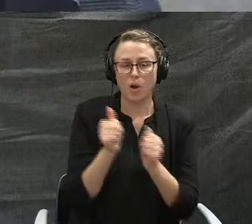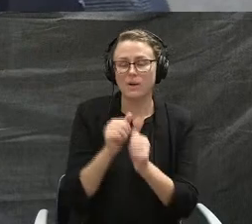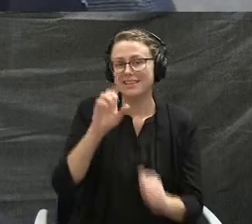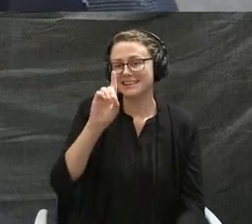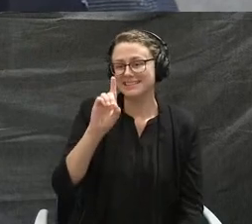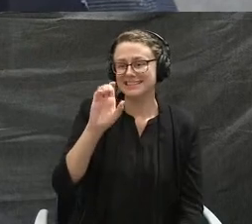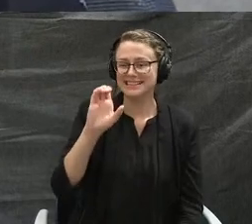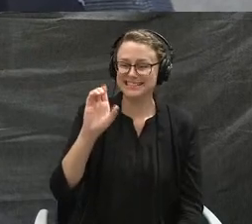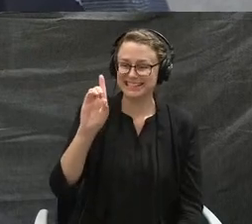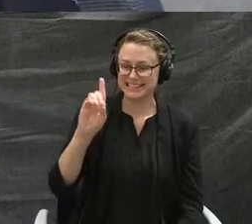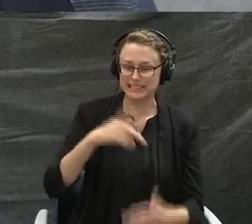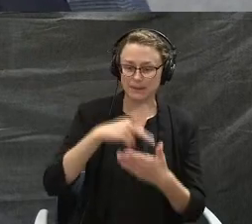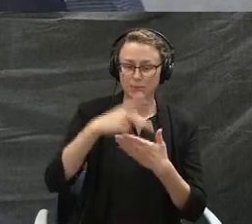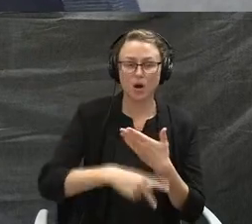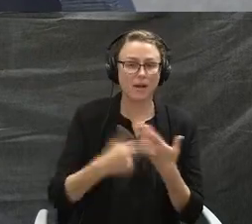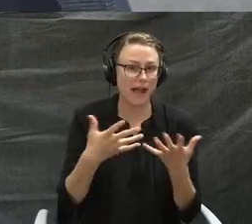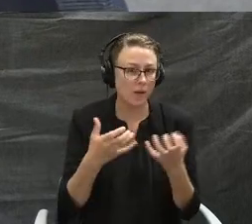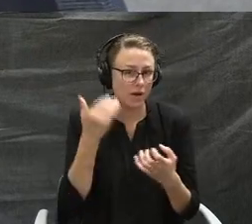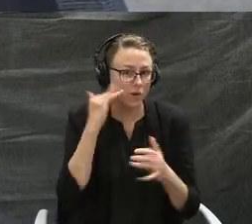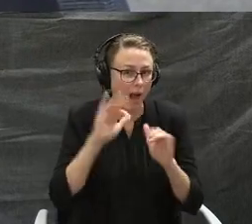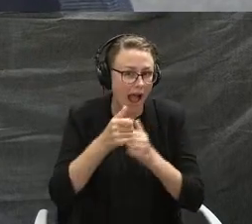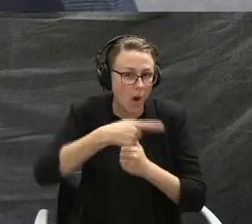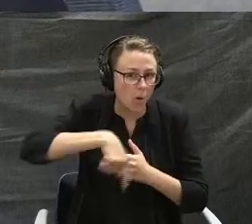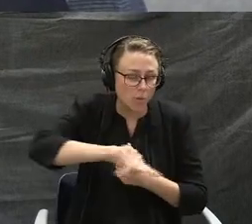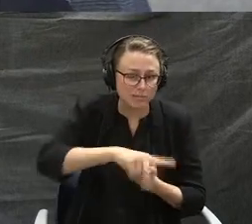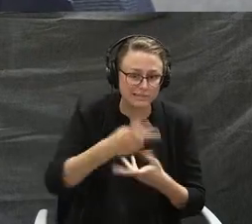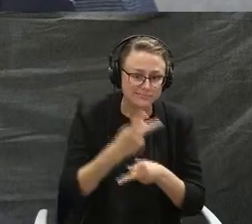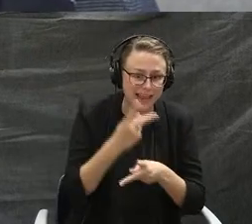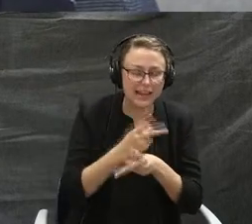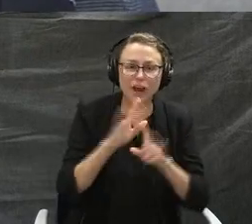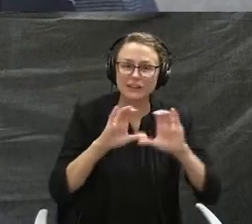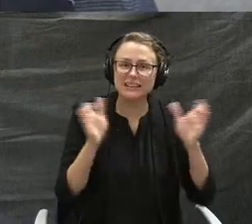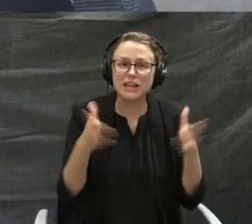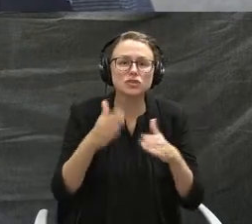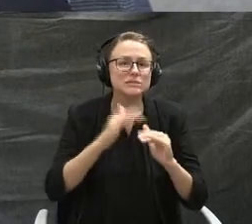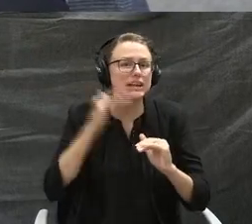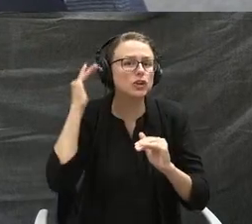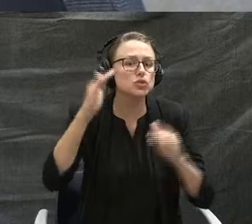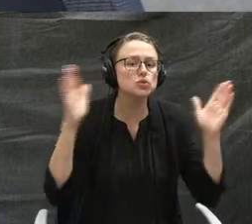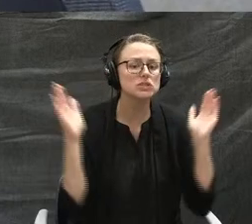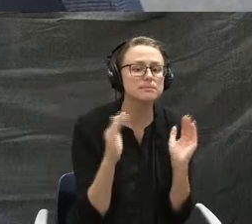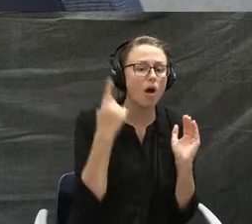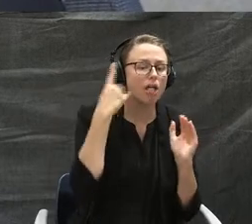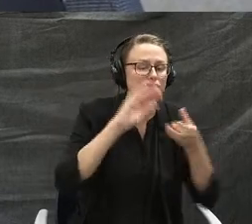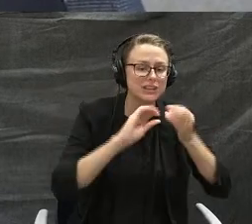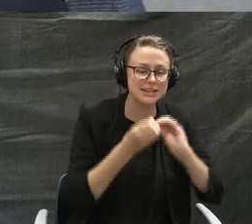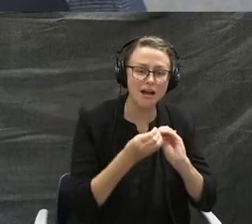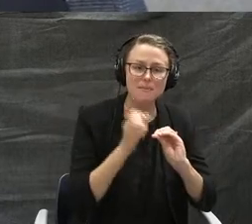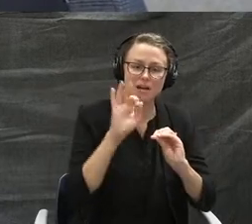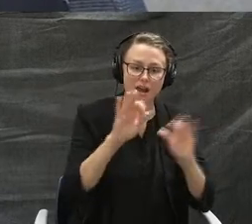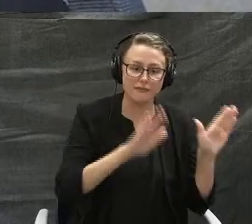we are to deal with classrooms that are far too small for the number of children and adults that use them and they have no